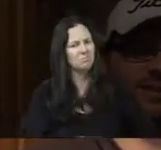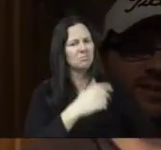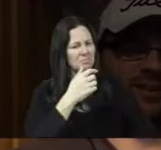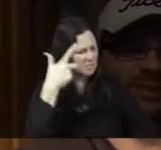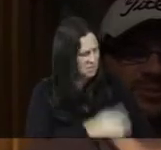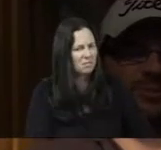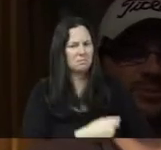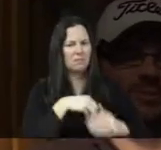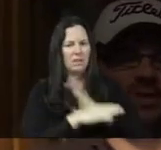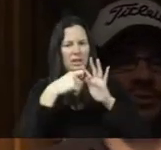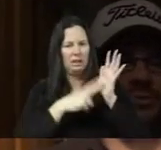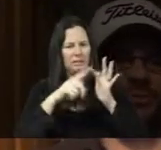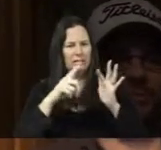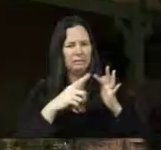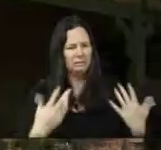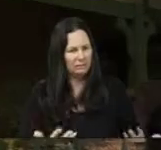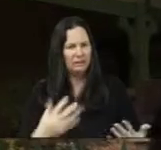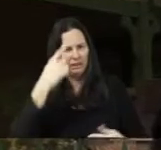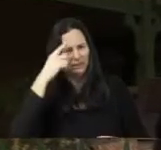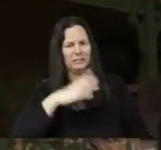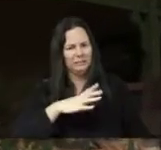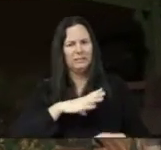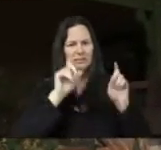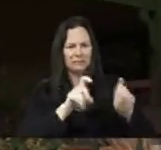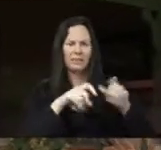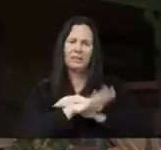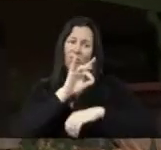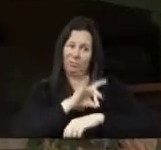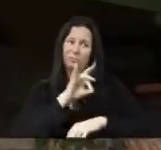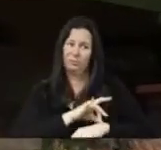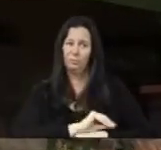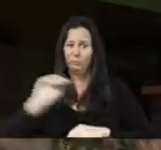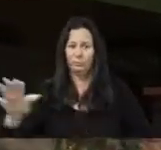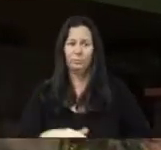I think there's probably gonna be a stay in hospital. Hi, Ben. Give me a hug first?